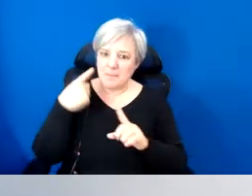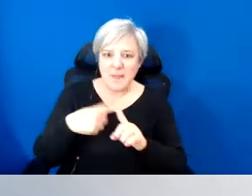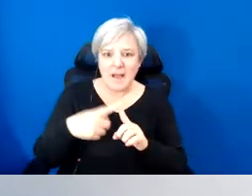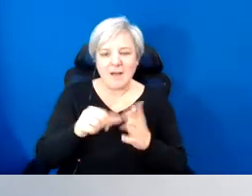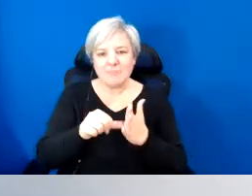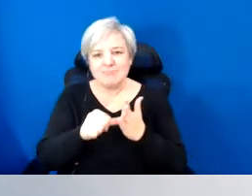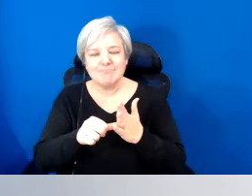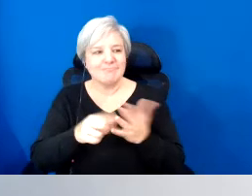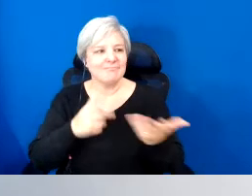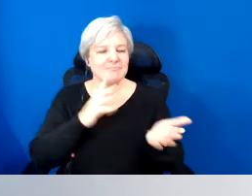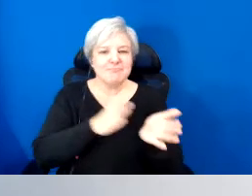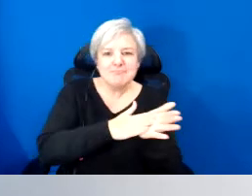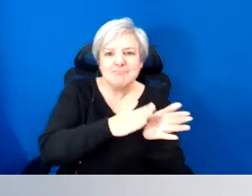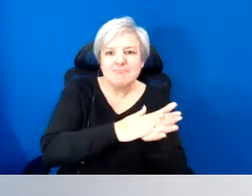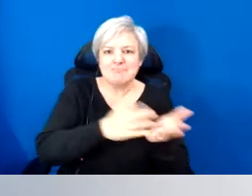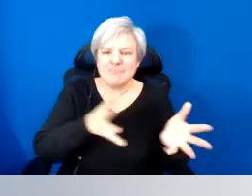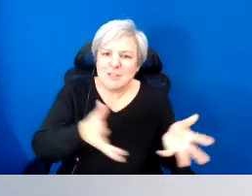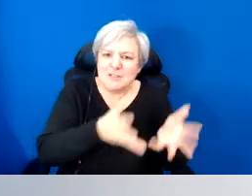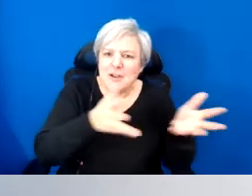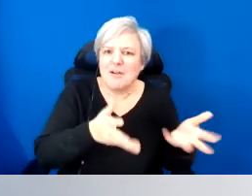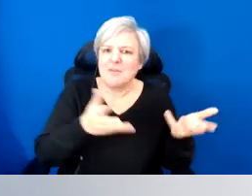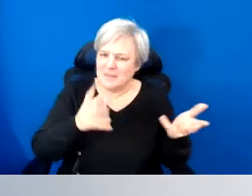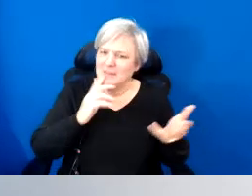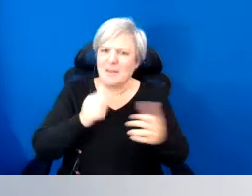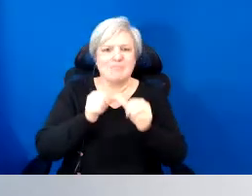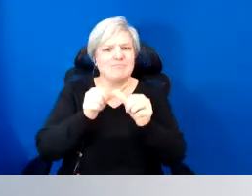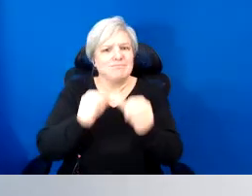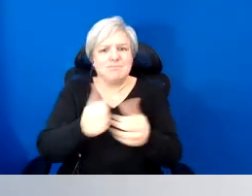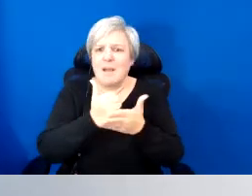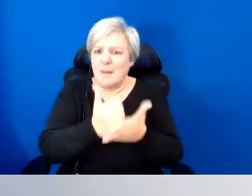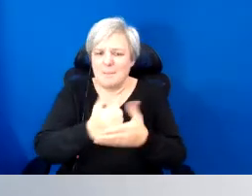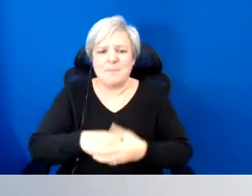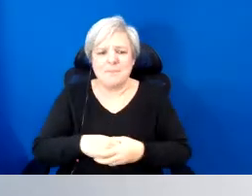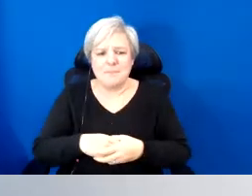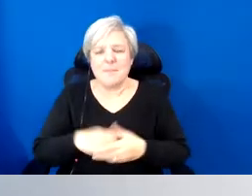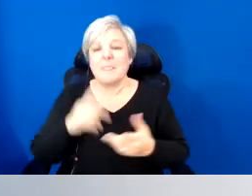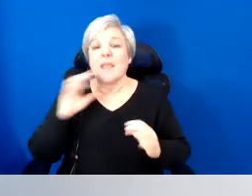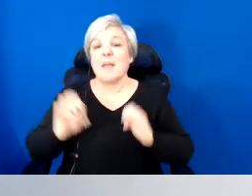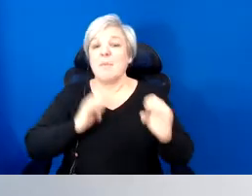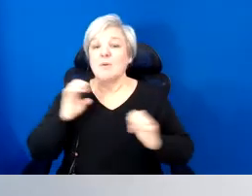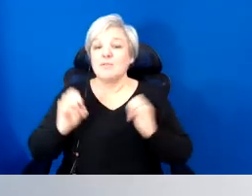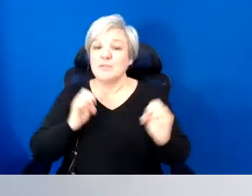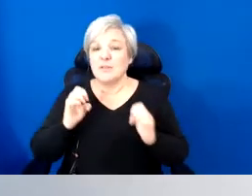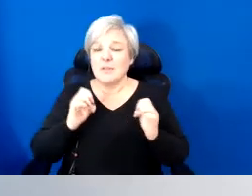in reach and encouragement go a long way. And in regards to emotional intelligence, dealing with conflict